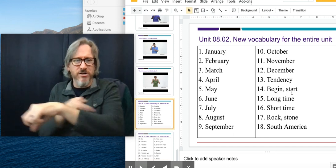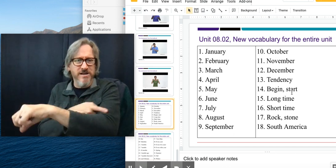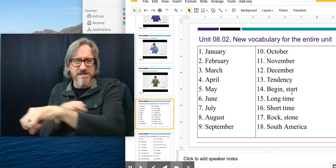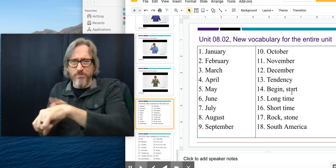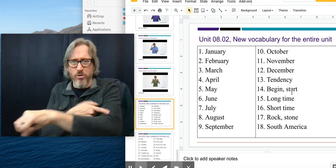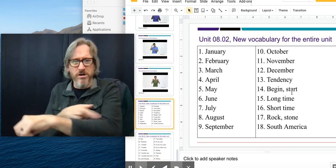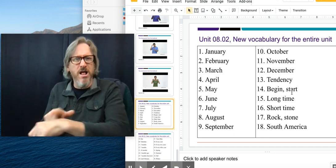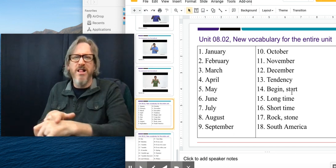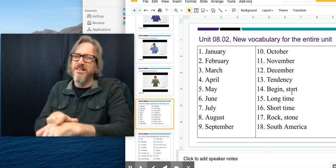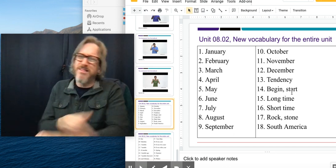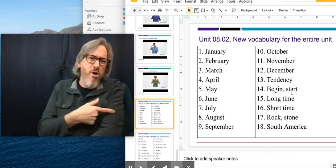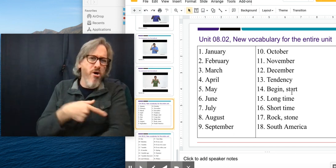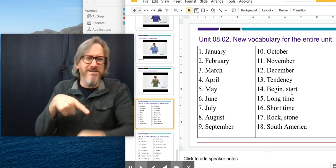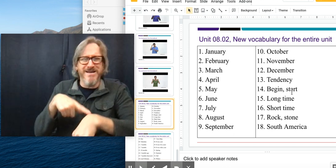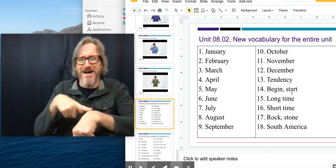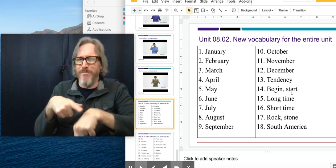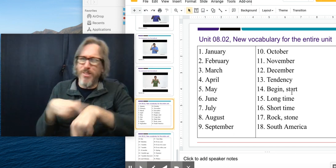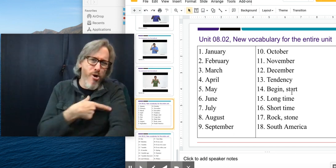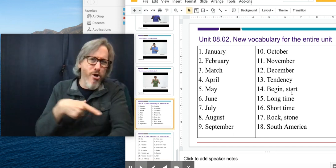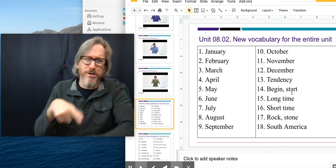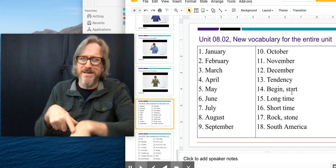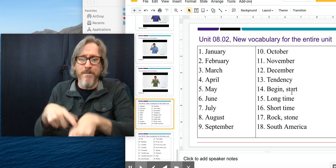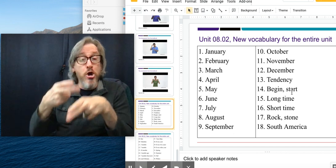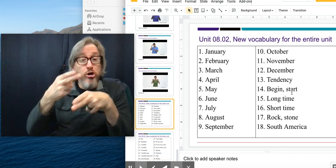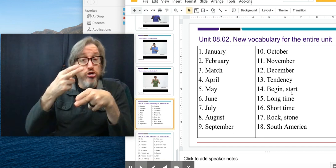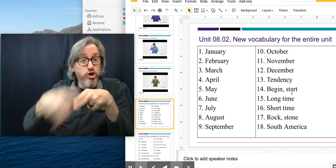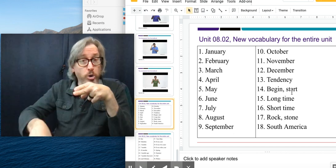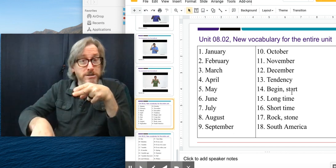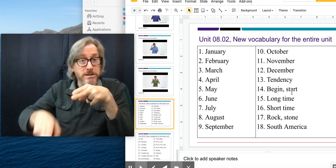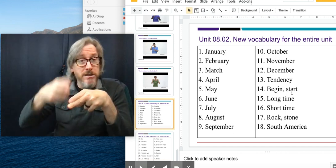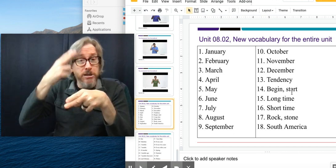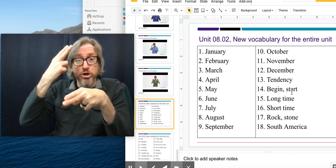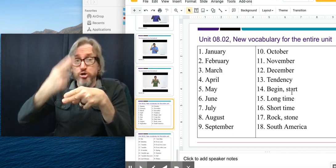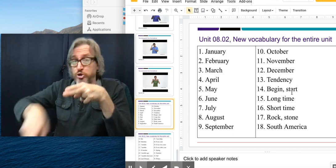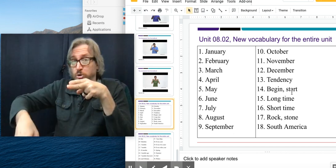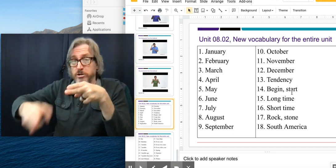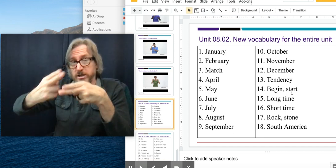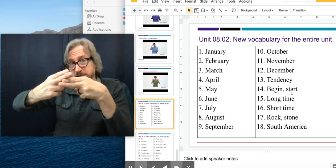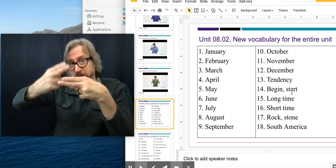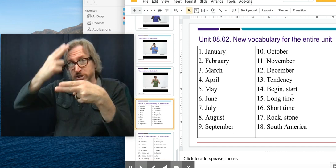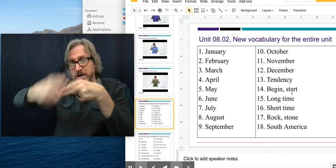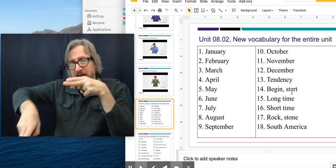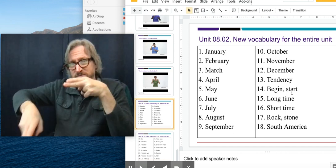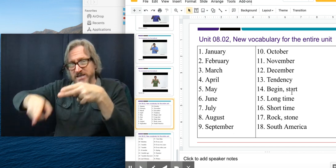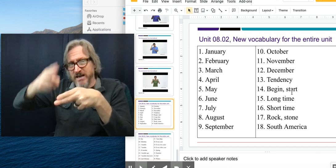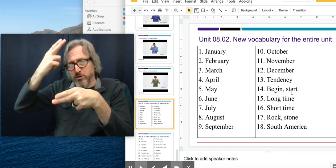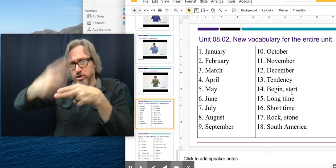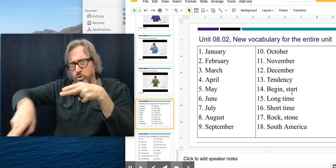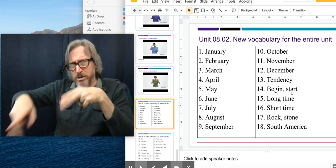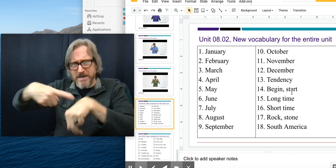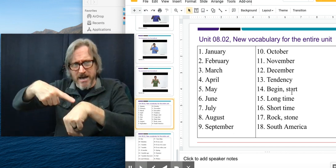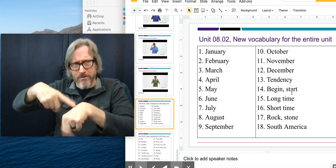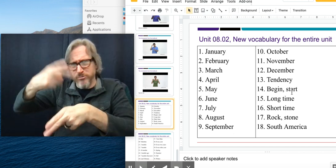finger that's important long time long time short short it's like two knives together a short time